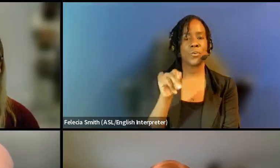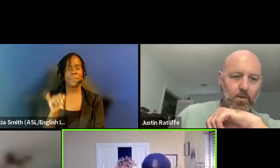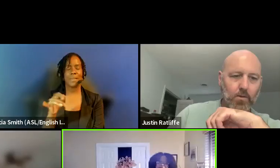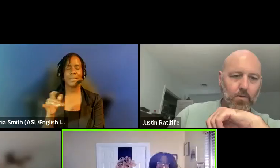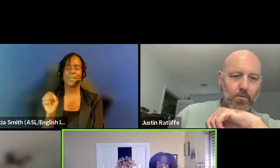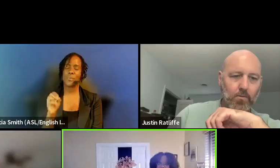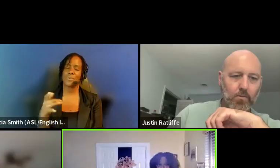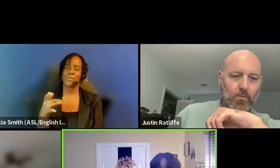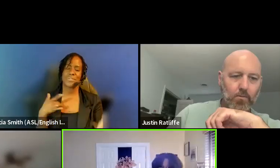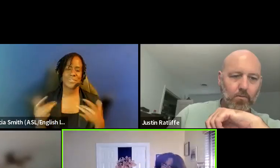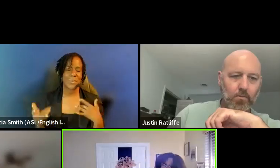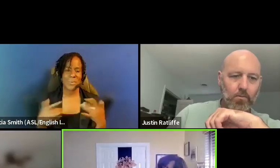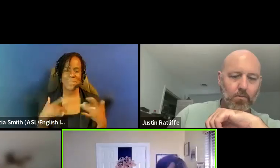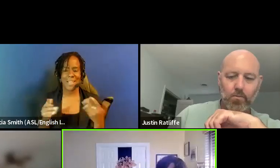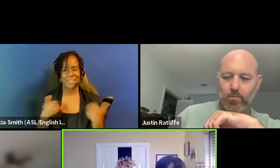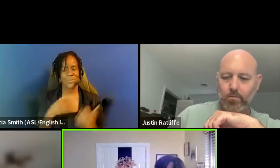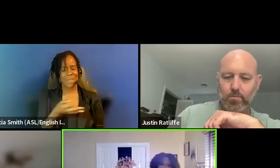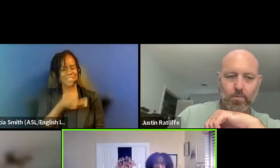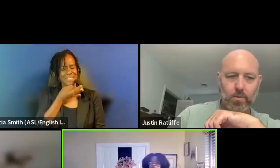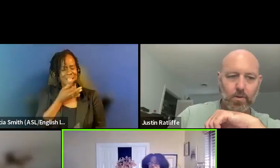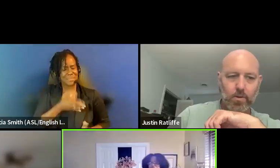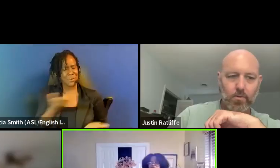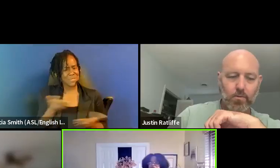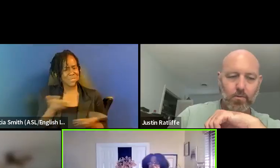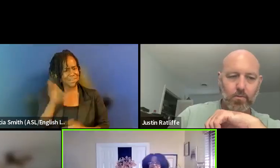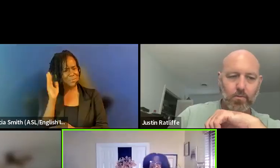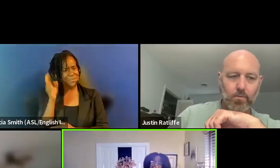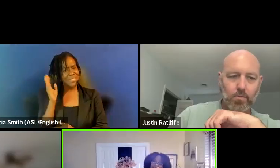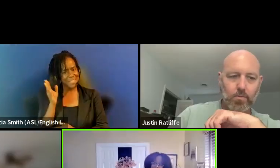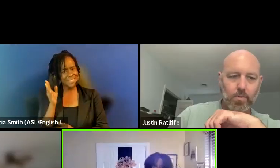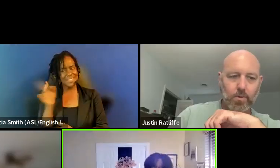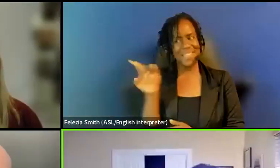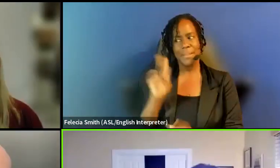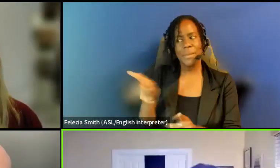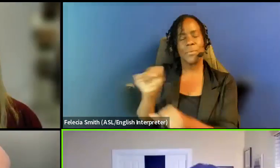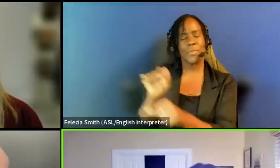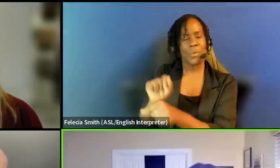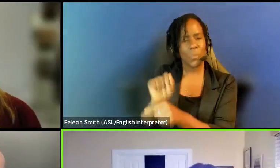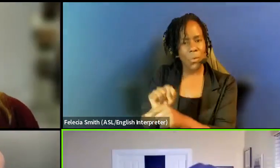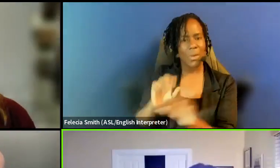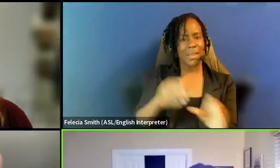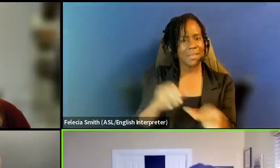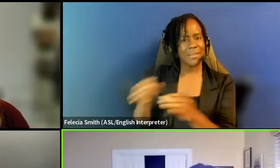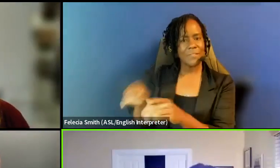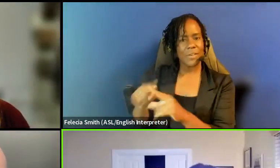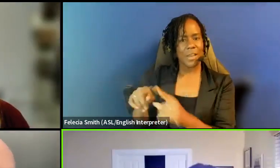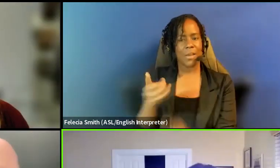option for a number of waiver services that people may want to be aware of.